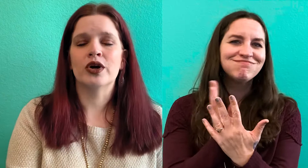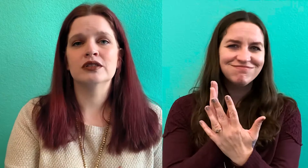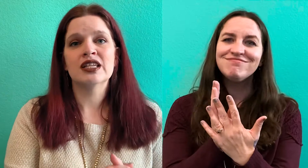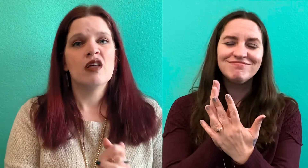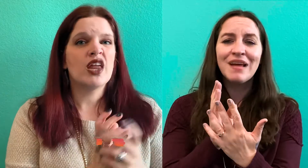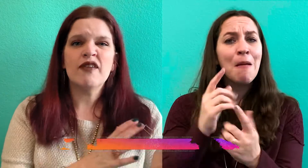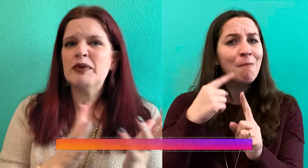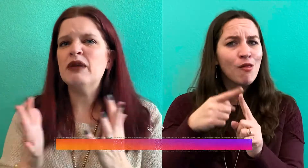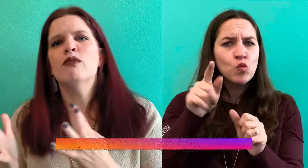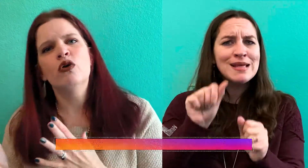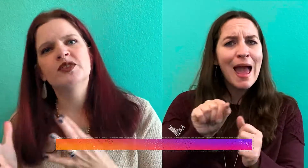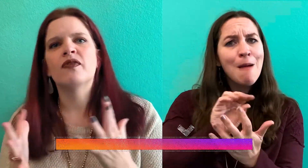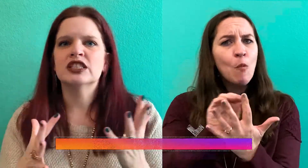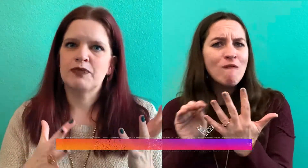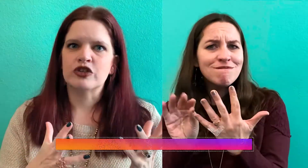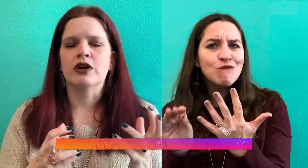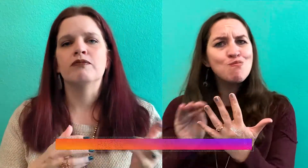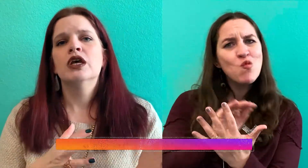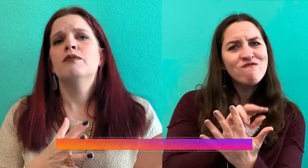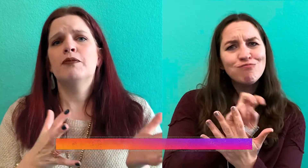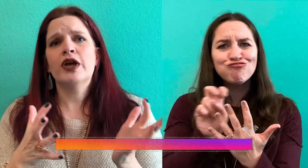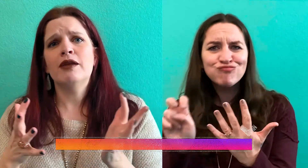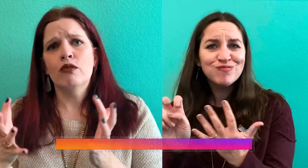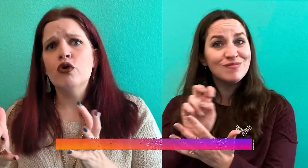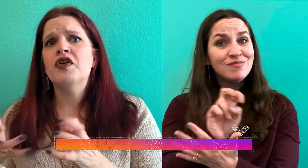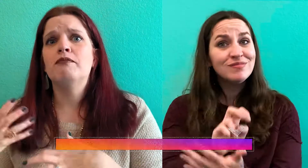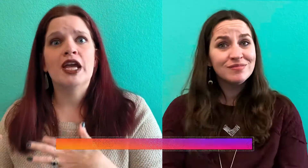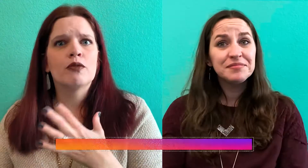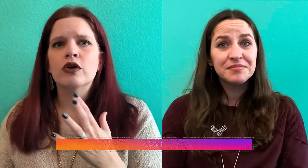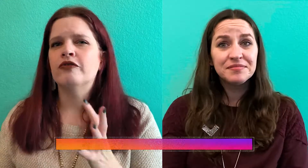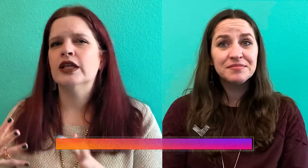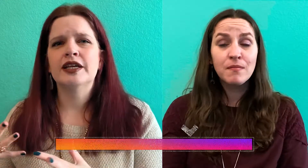ones, that everybody moves on the spectrum. People can move and make more feelings-based